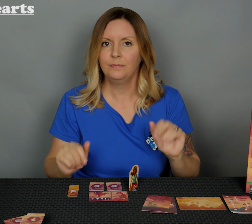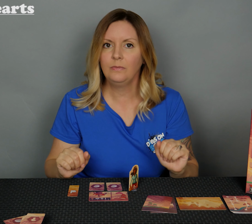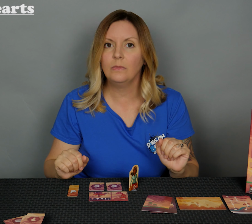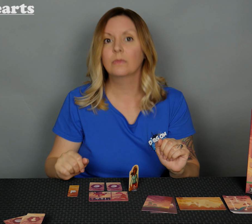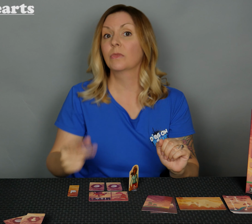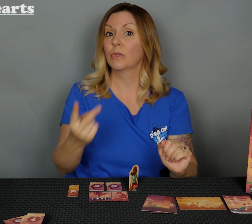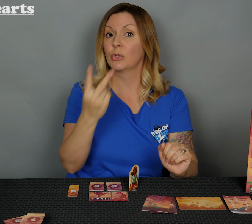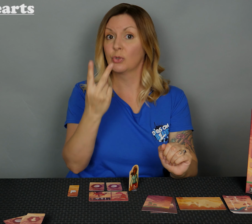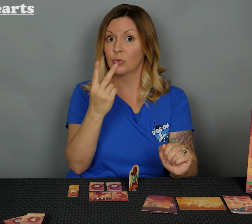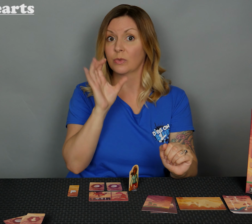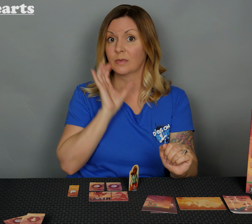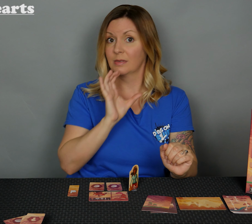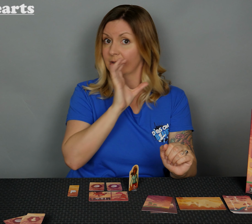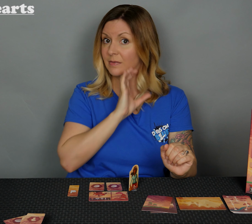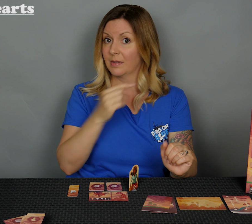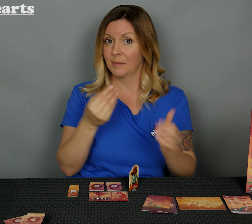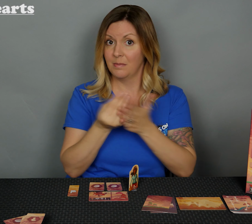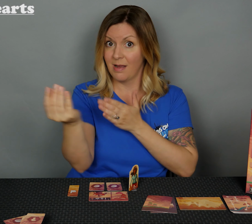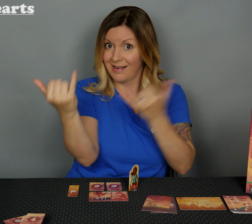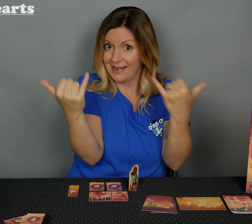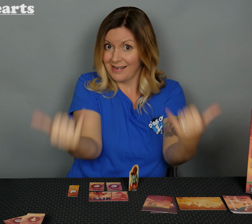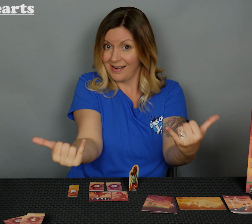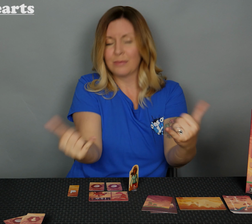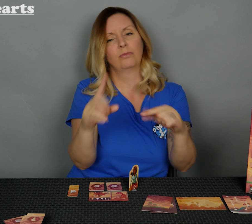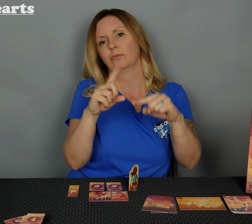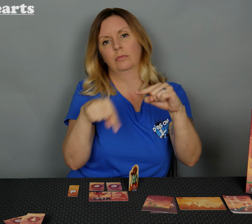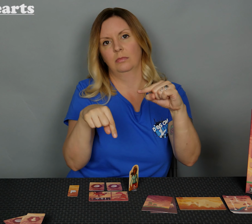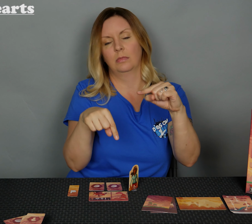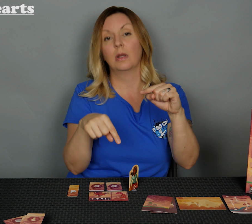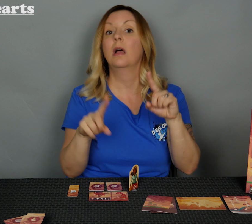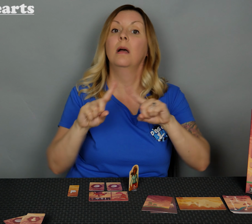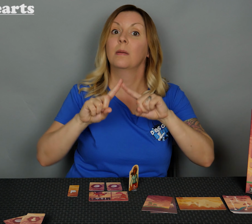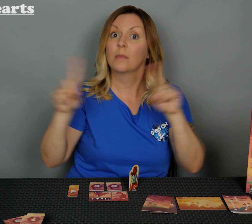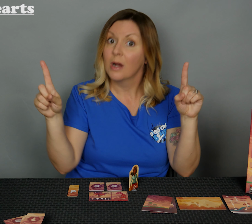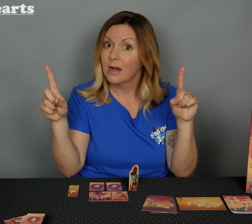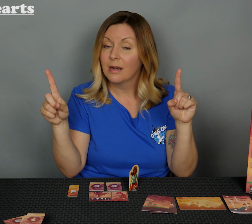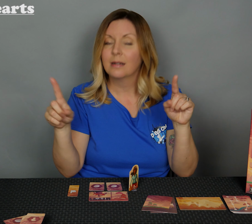For example, you can’t buy two cafe cards at this point.